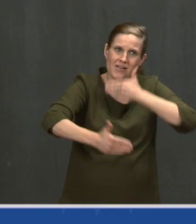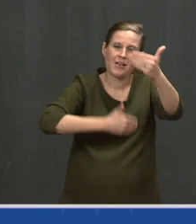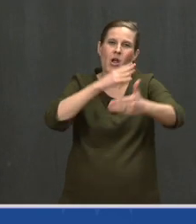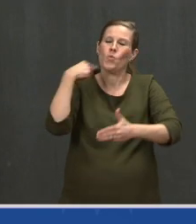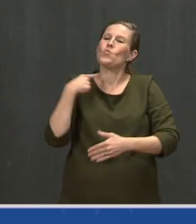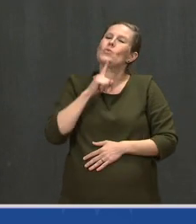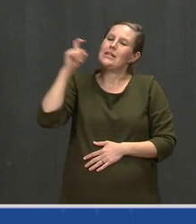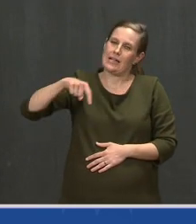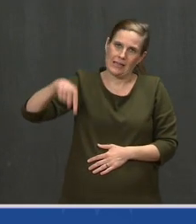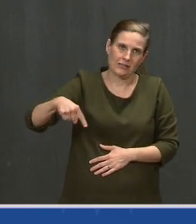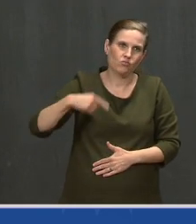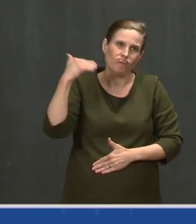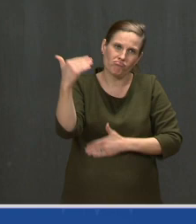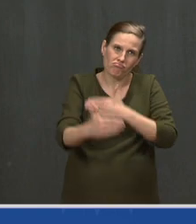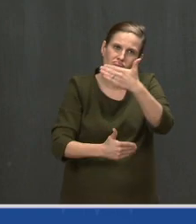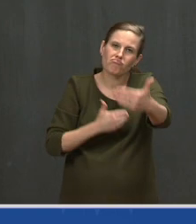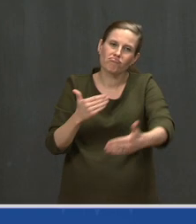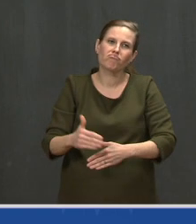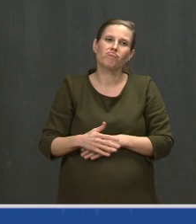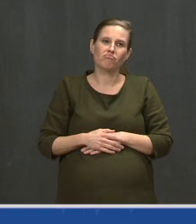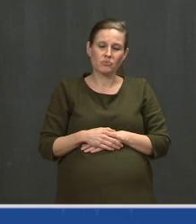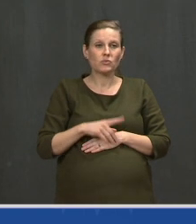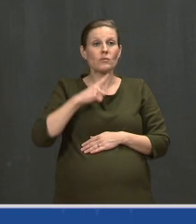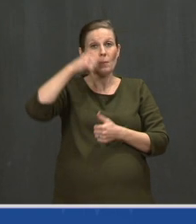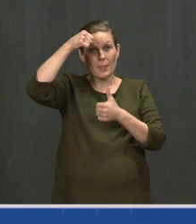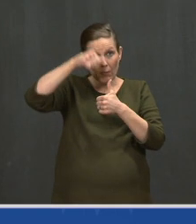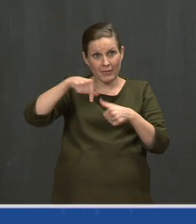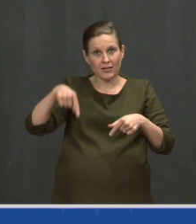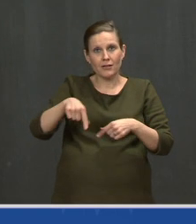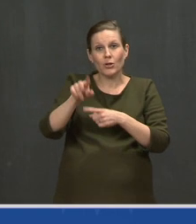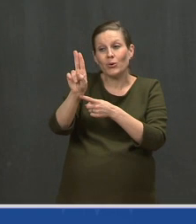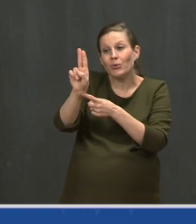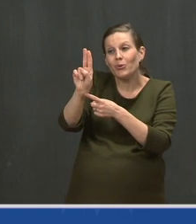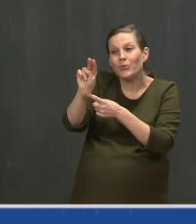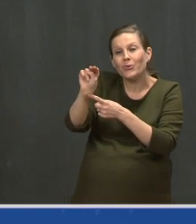We just have to remember: This is the United States of America. And I've said it a thousand times: